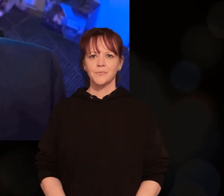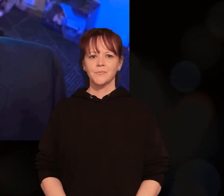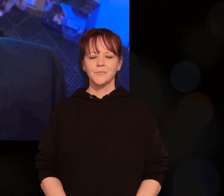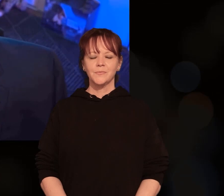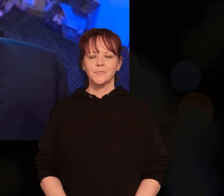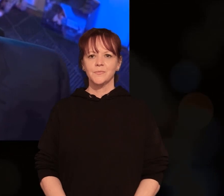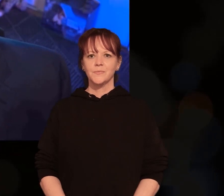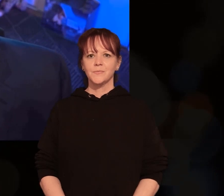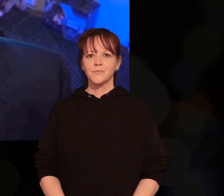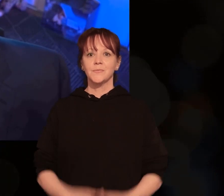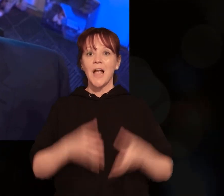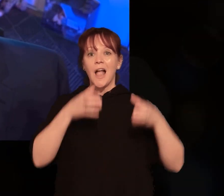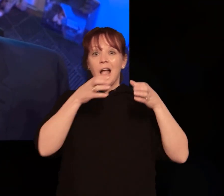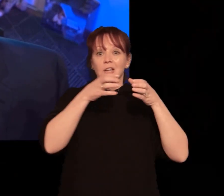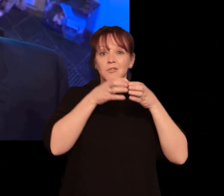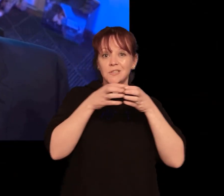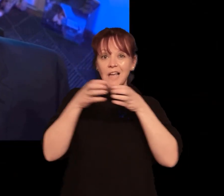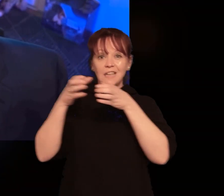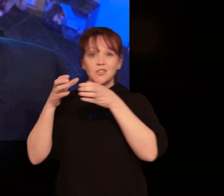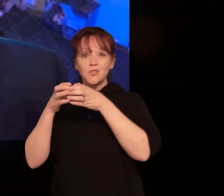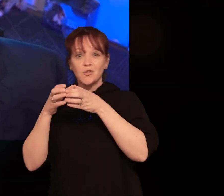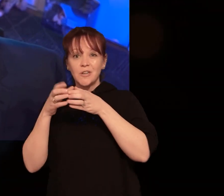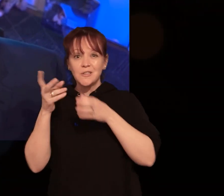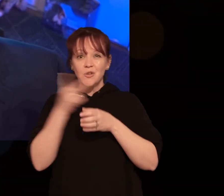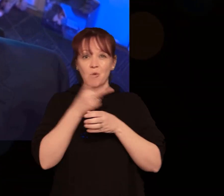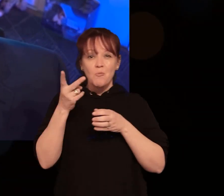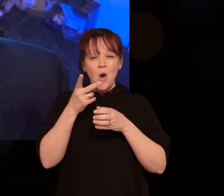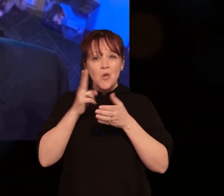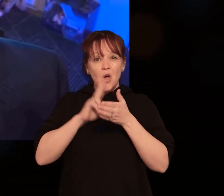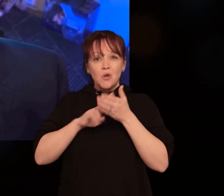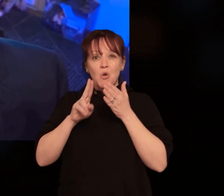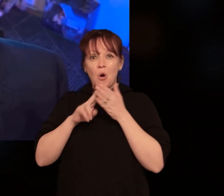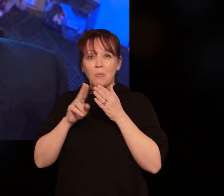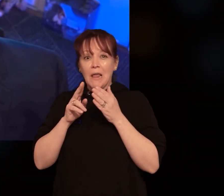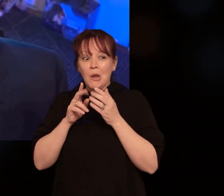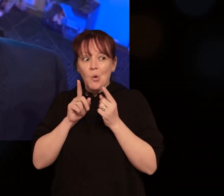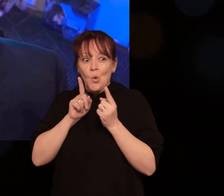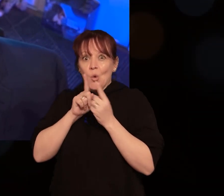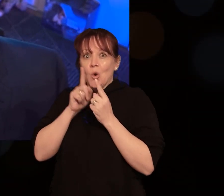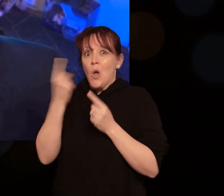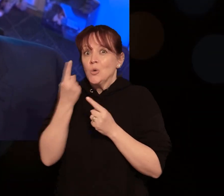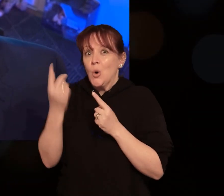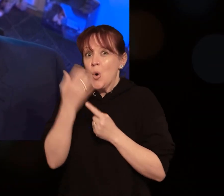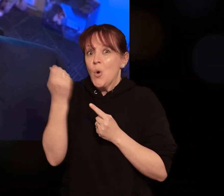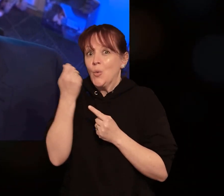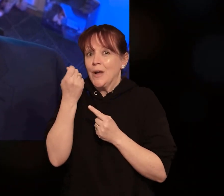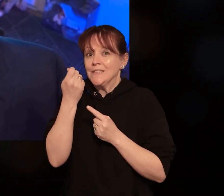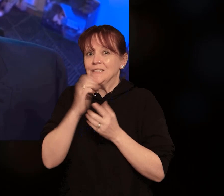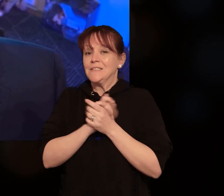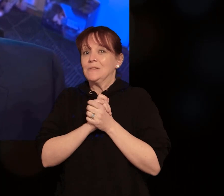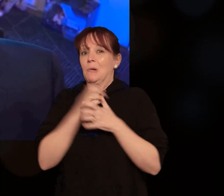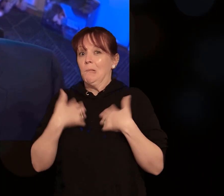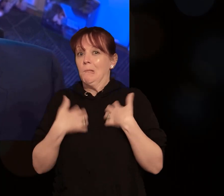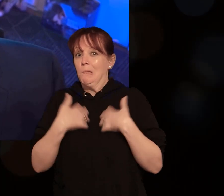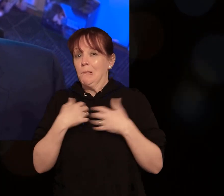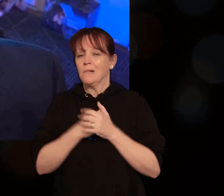Our next two categories are always close-run and this year is no exception. The first is Most Dedicated Publisher,